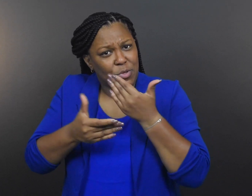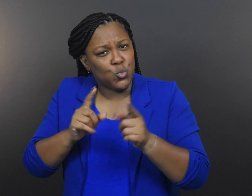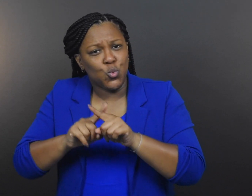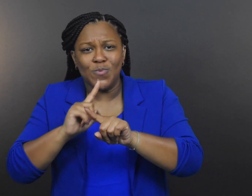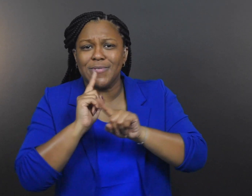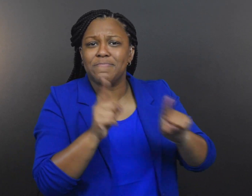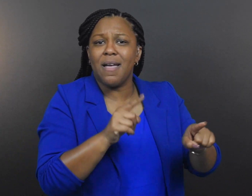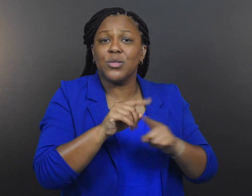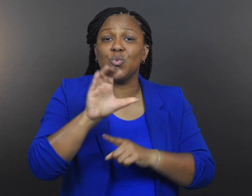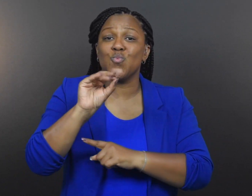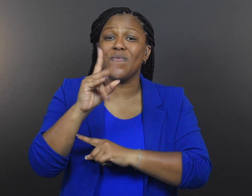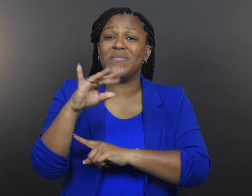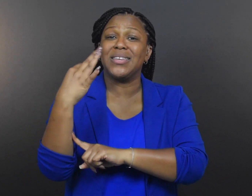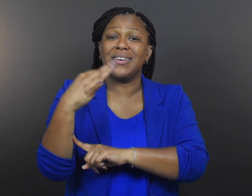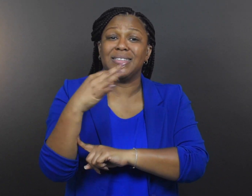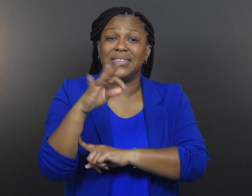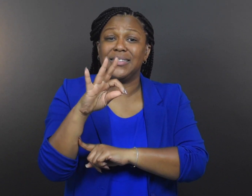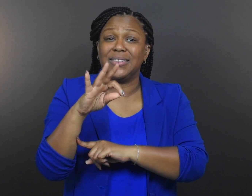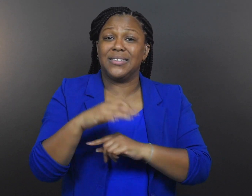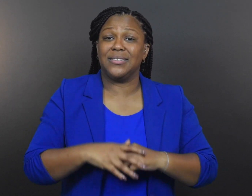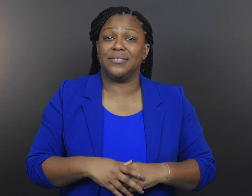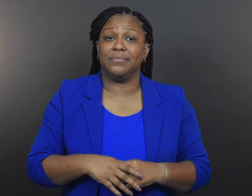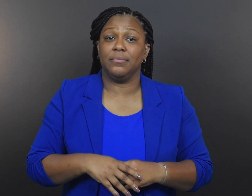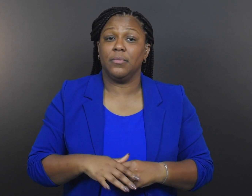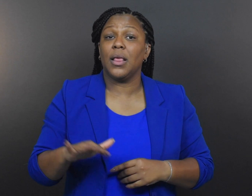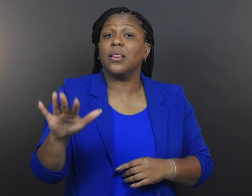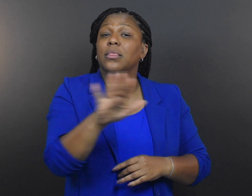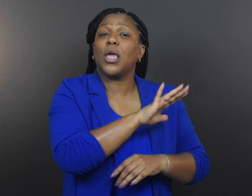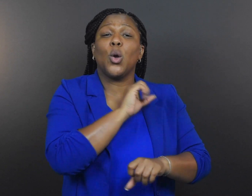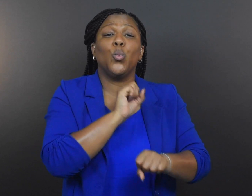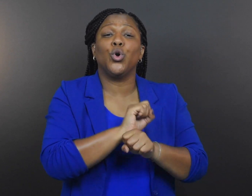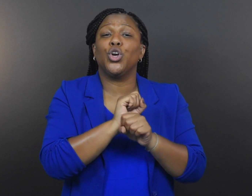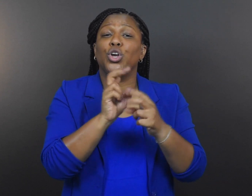us to better understand how to identify the spread of COVID-19 in the community.